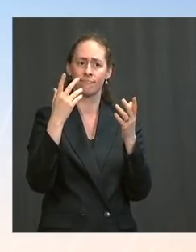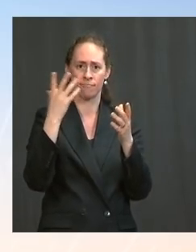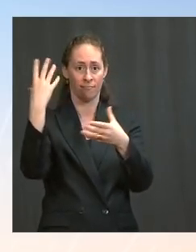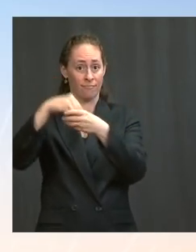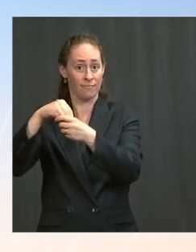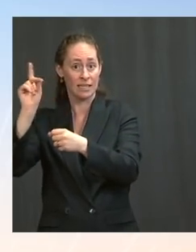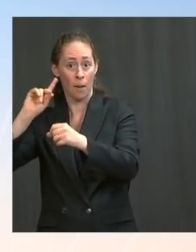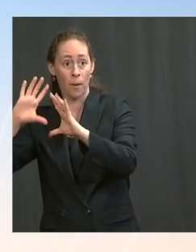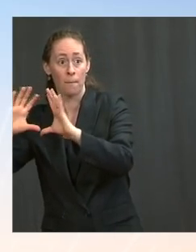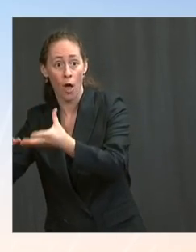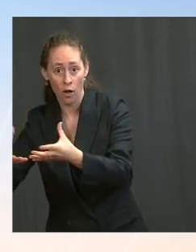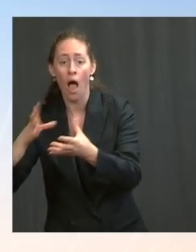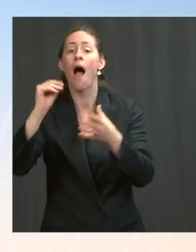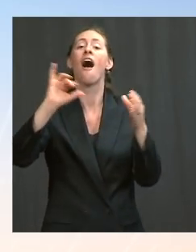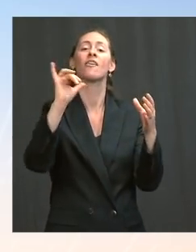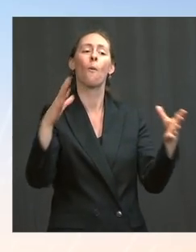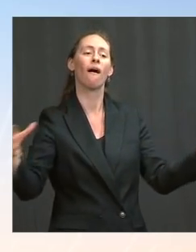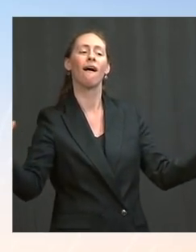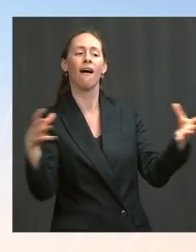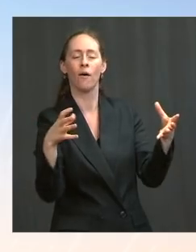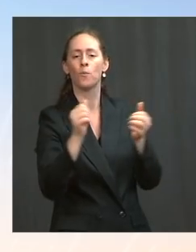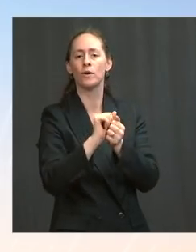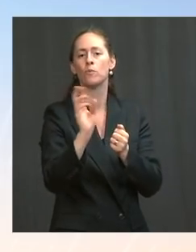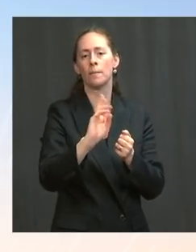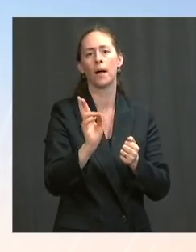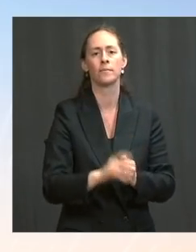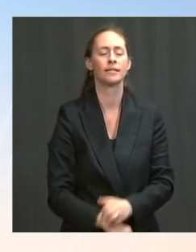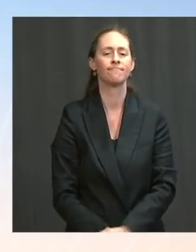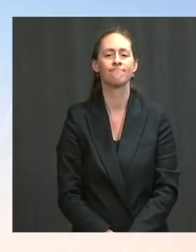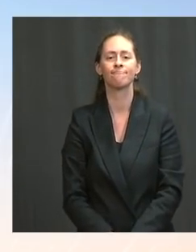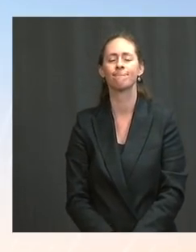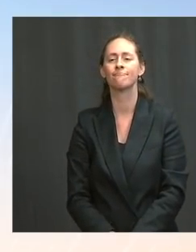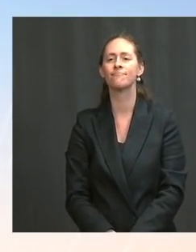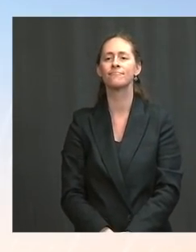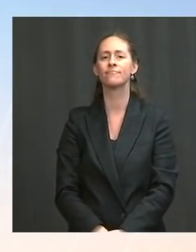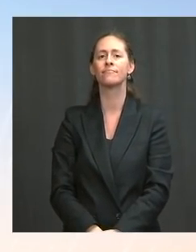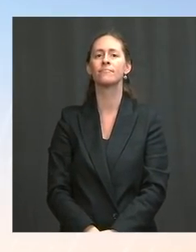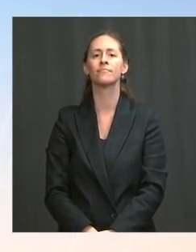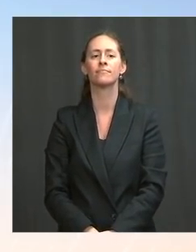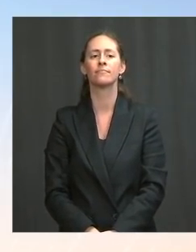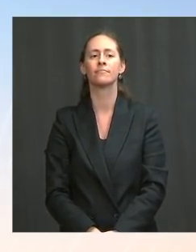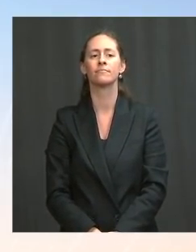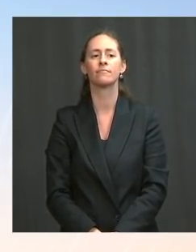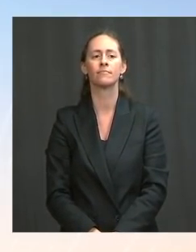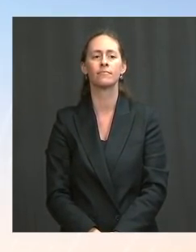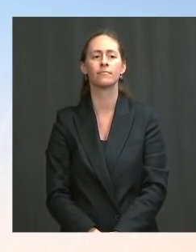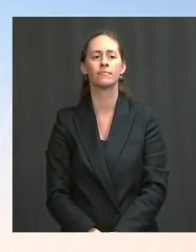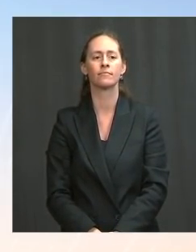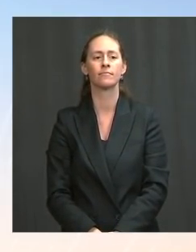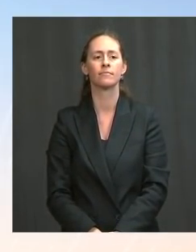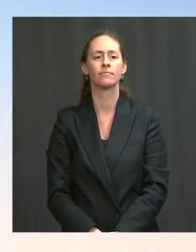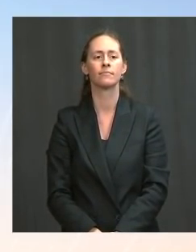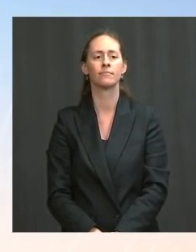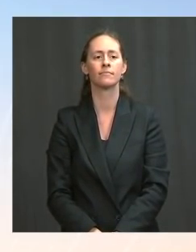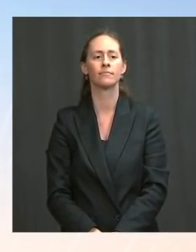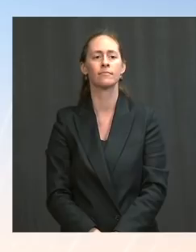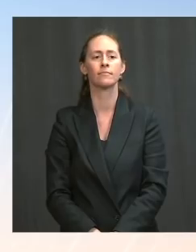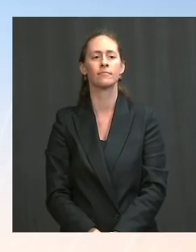The Press: And on the select committee that the Speaker is supposed to announce later this week, has the President spoken to her about the membership of the committee --